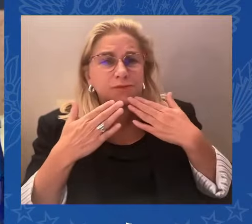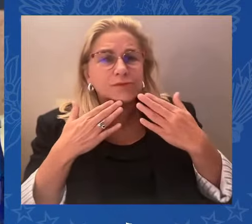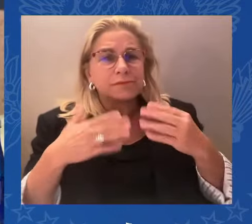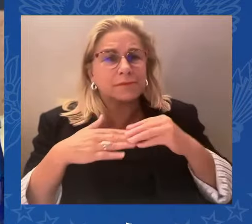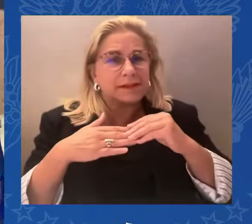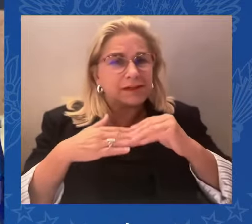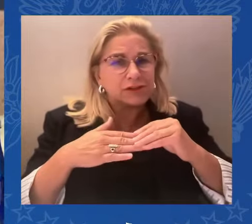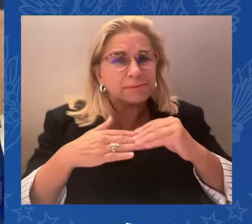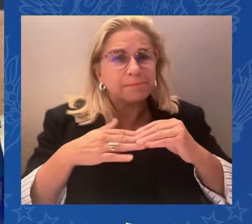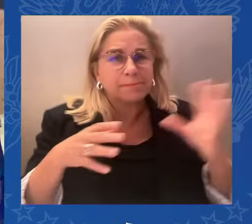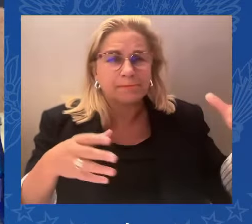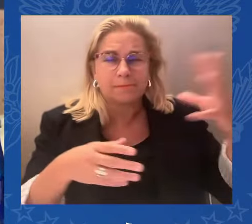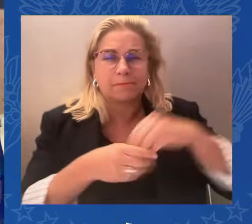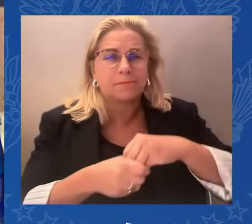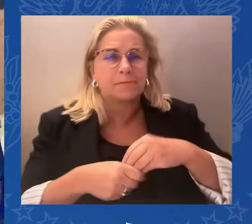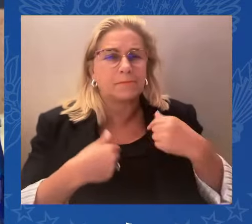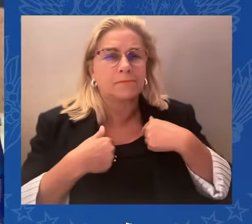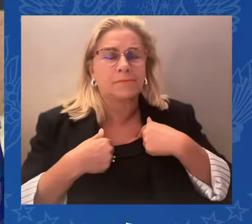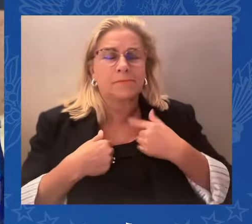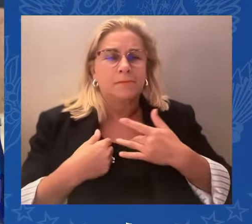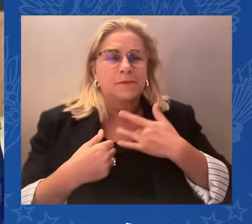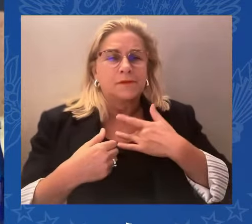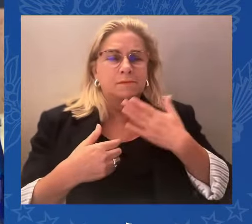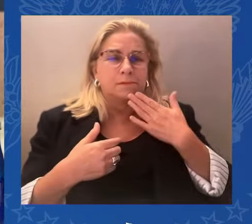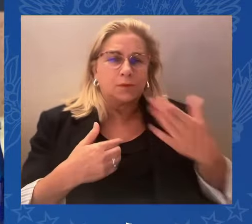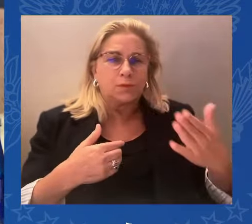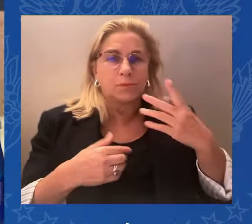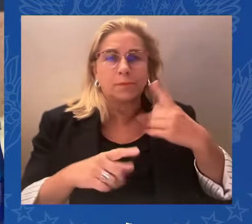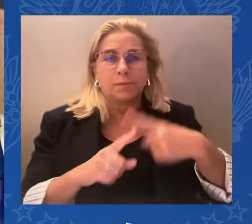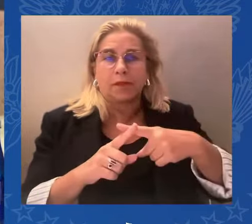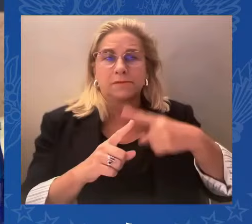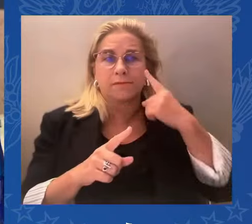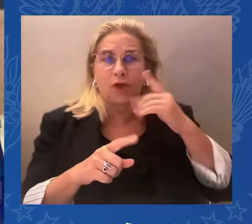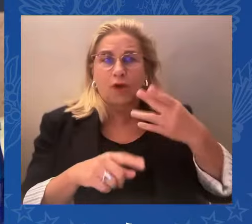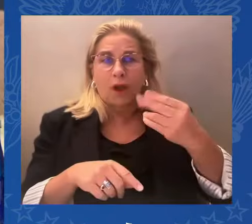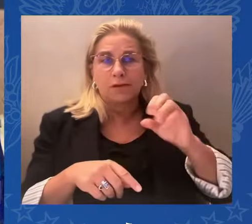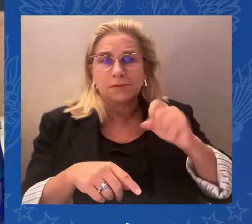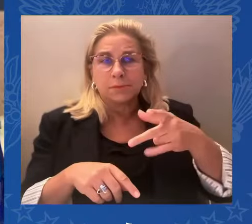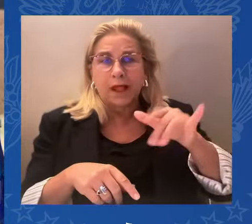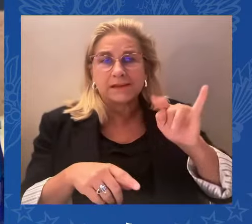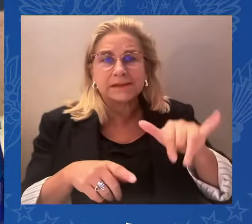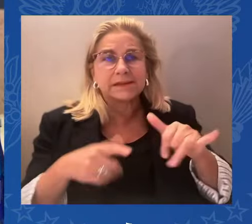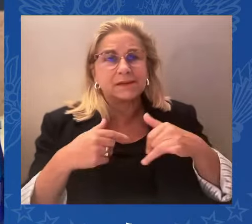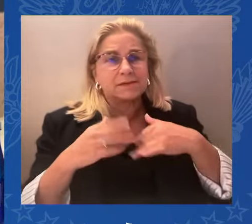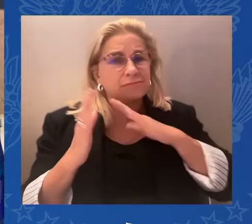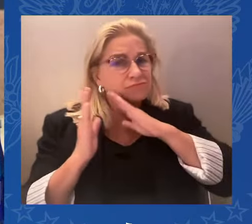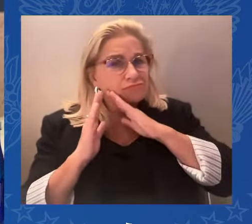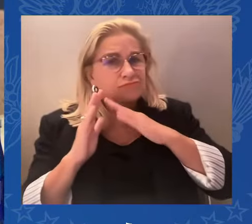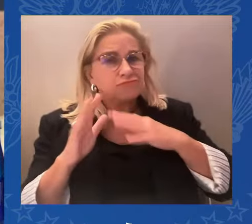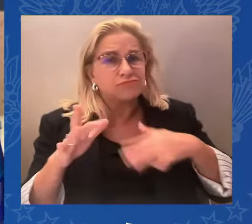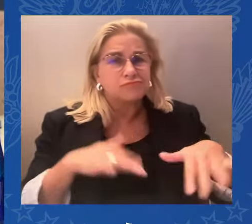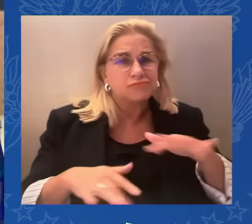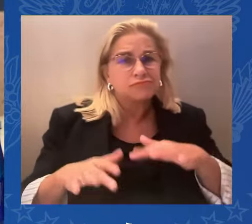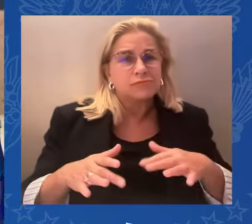During my tenure, I have consistently emphasized,